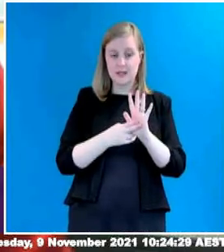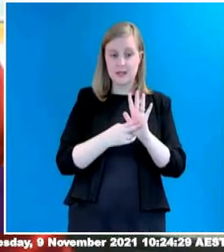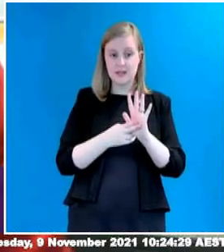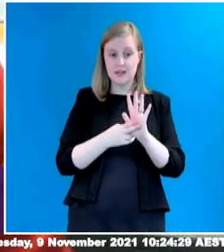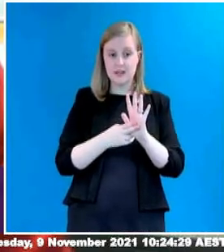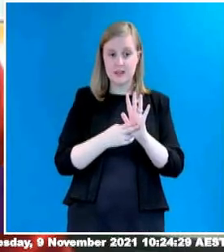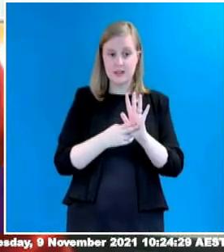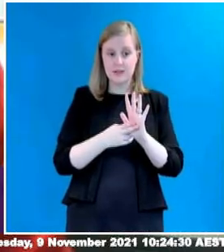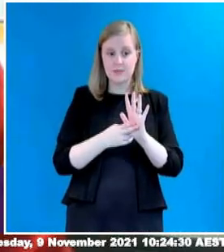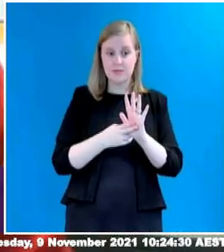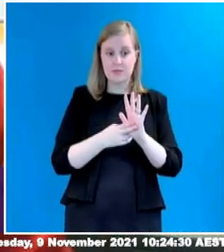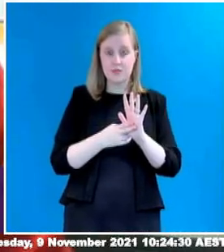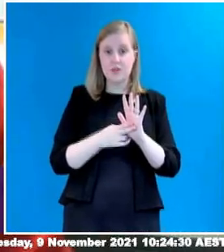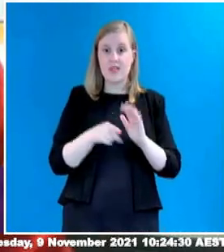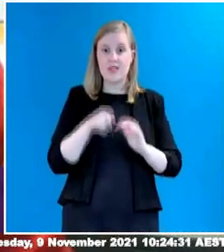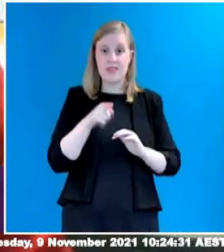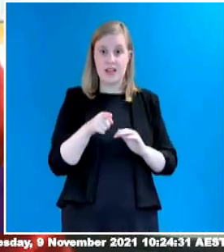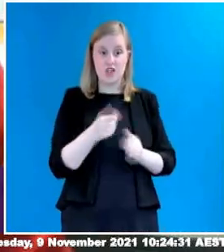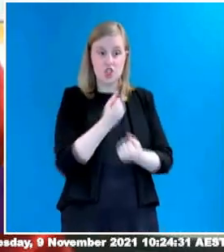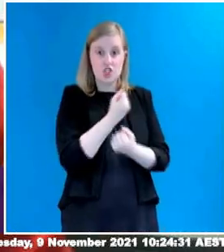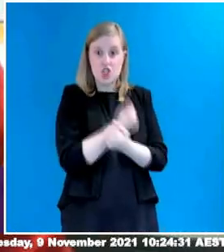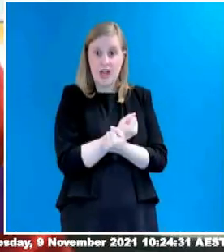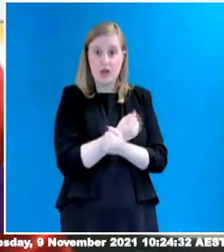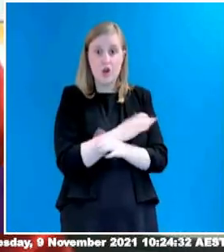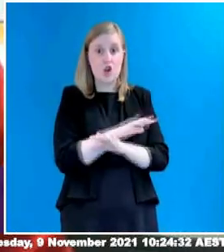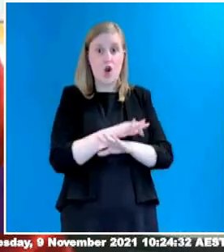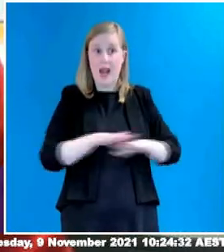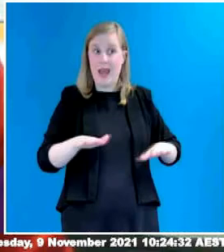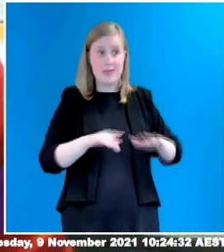allowed in the back of their cells for an hour's exercise every day, that was